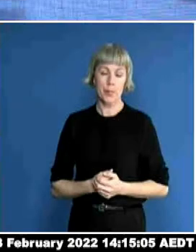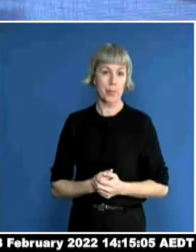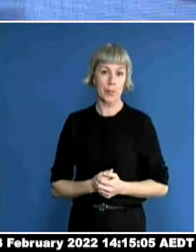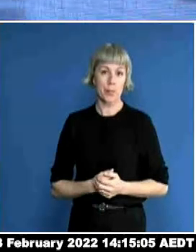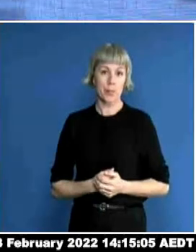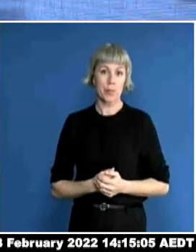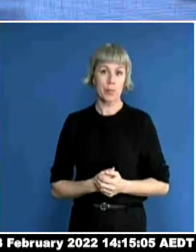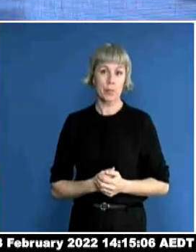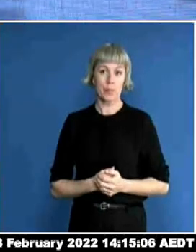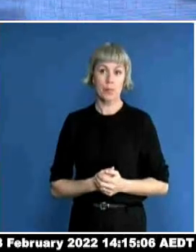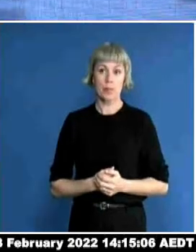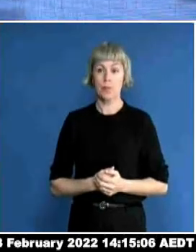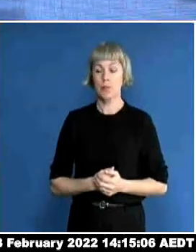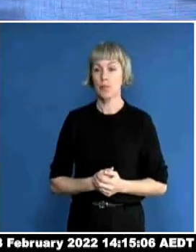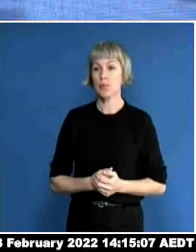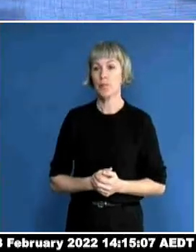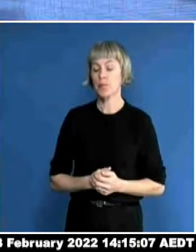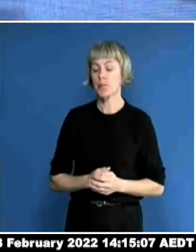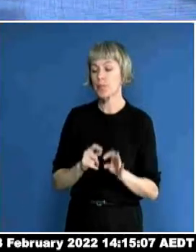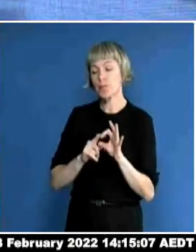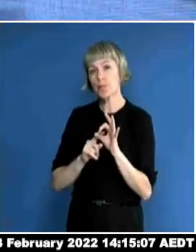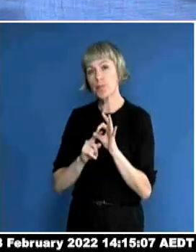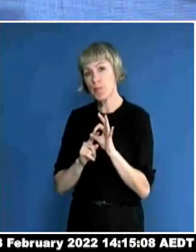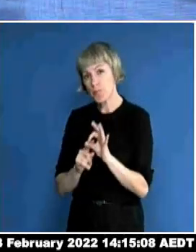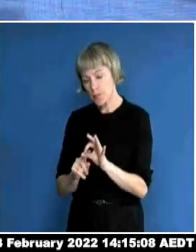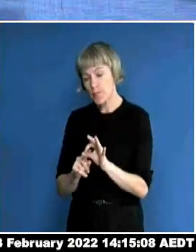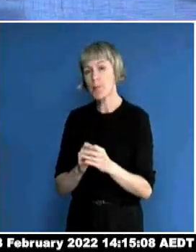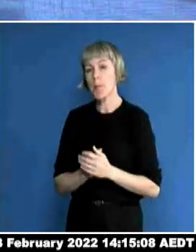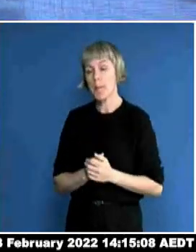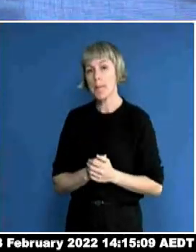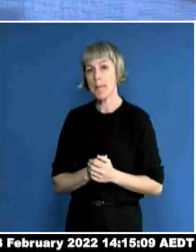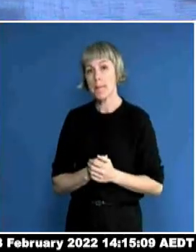One thing you also took on was finding jobs for participants.